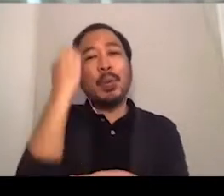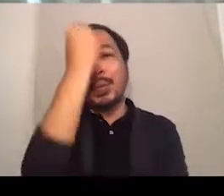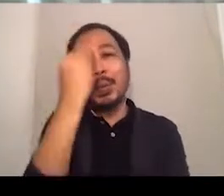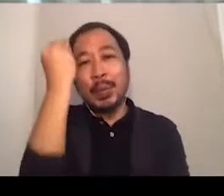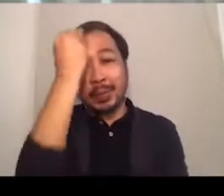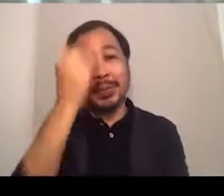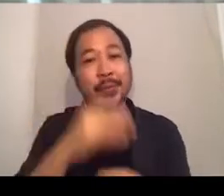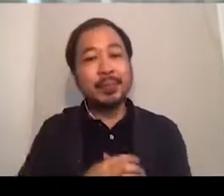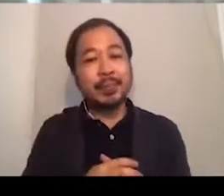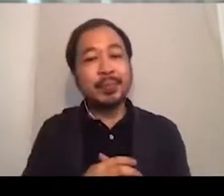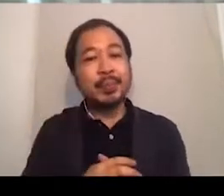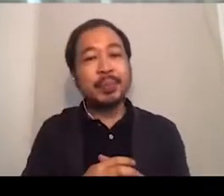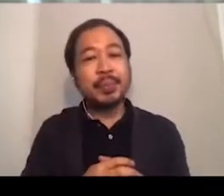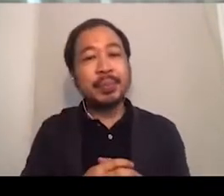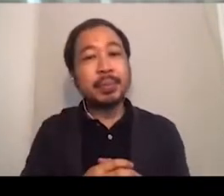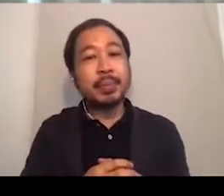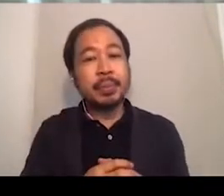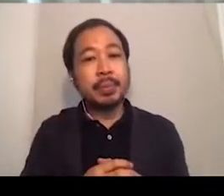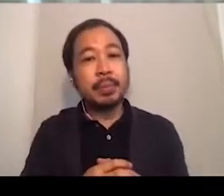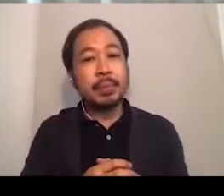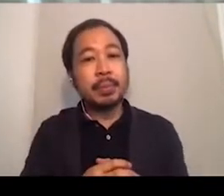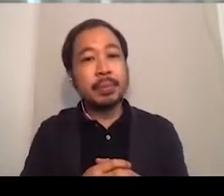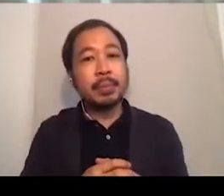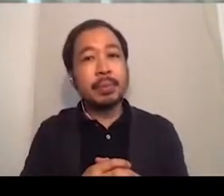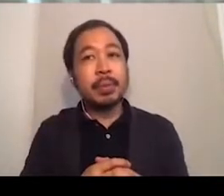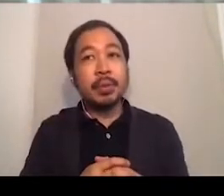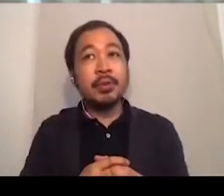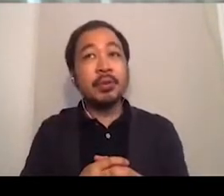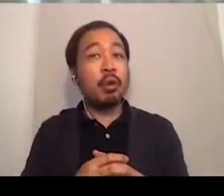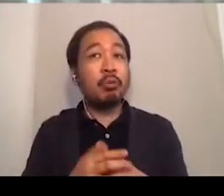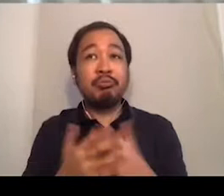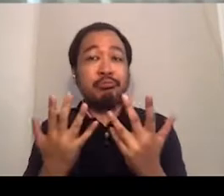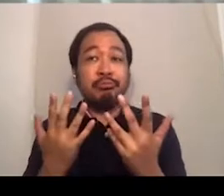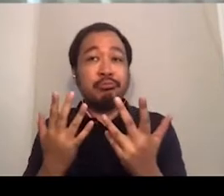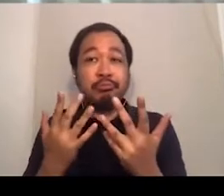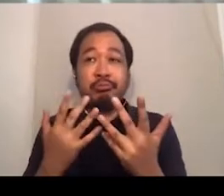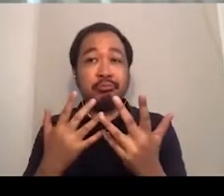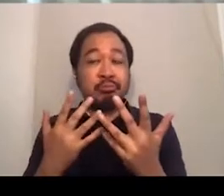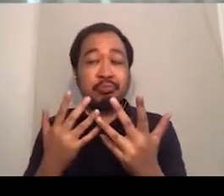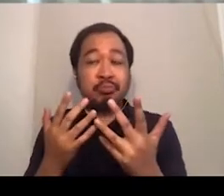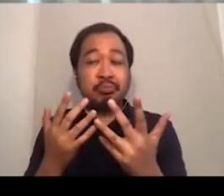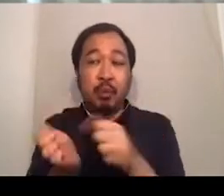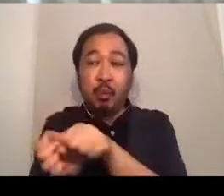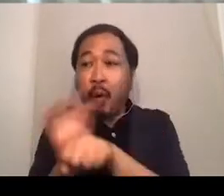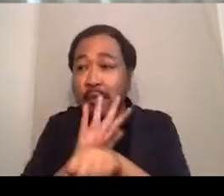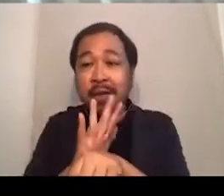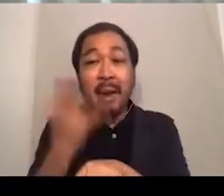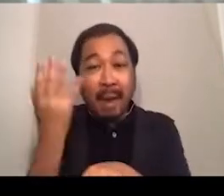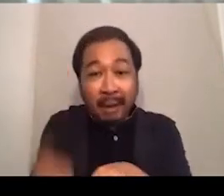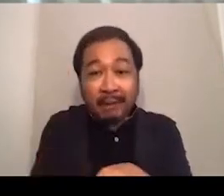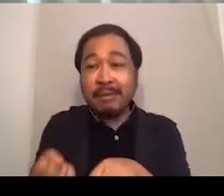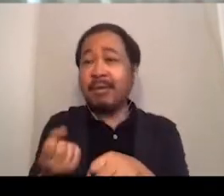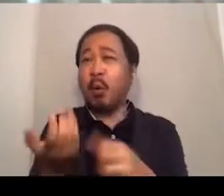As one of the leaders in the disability field used to say in the United Nations in New York,